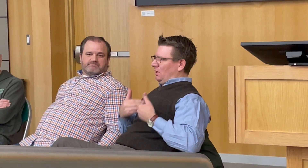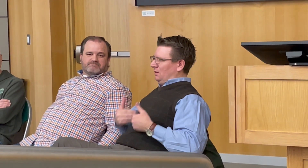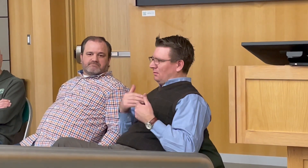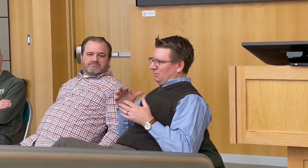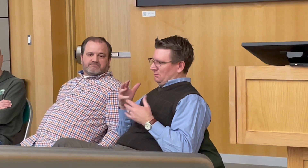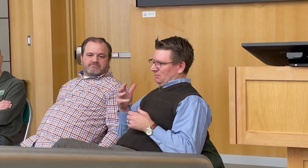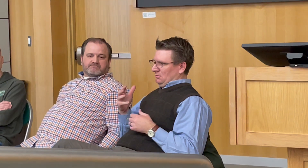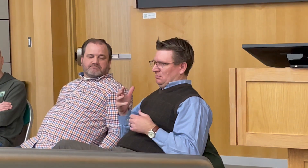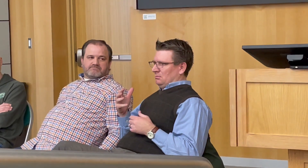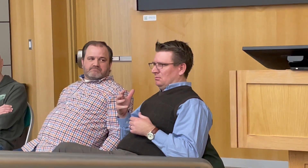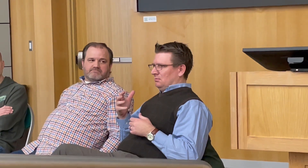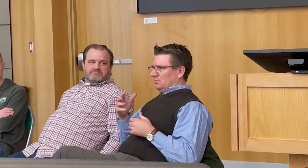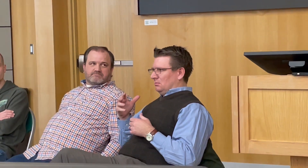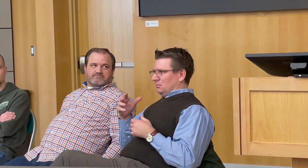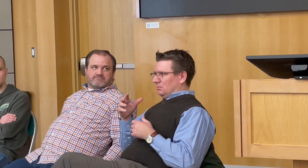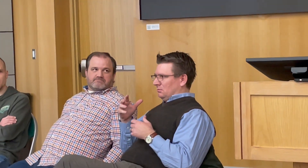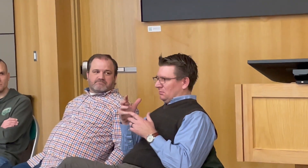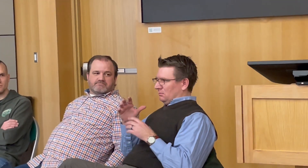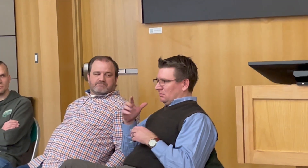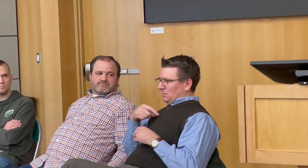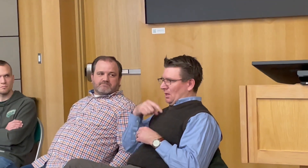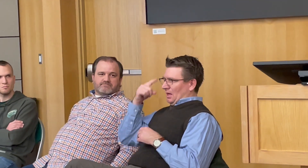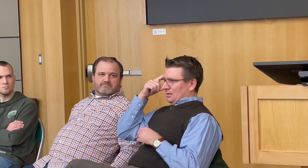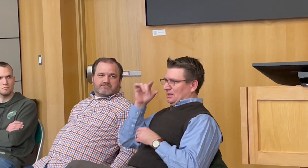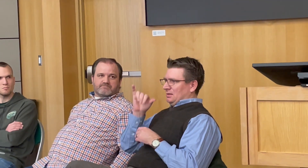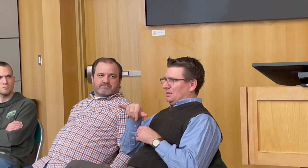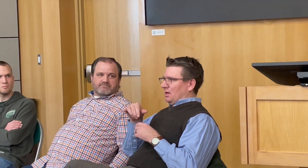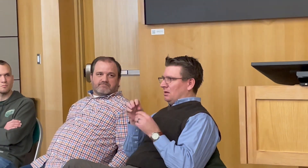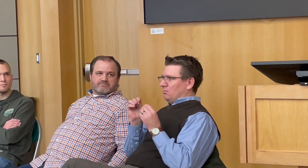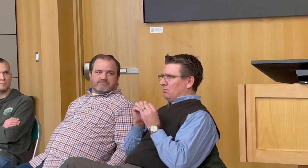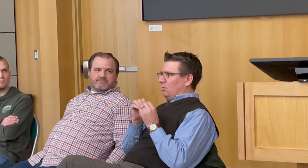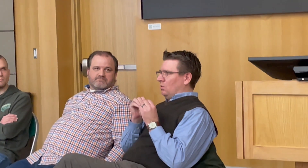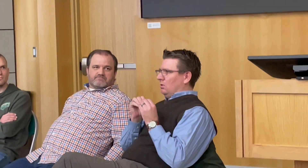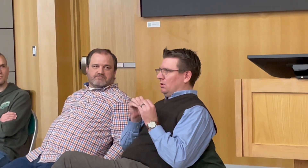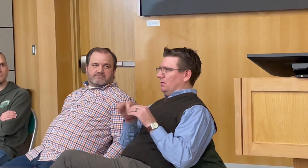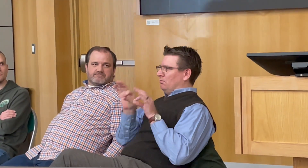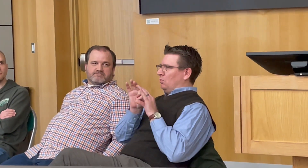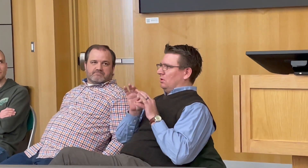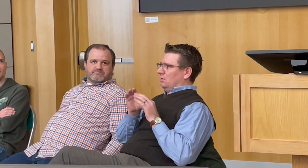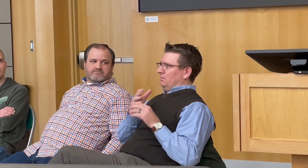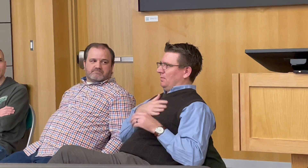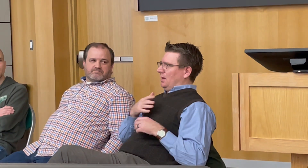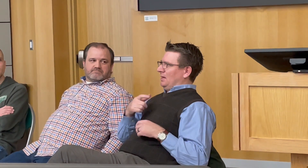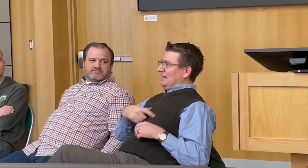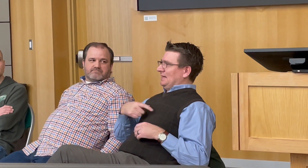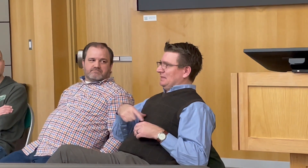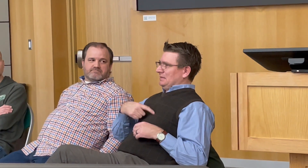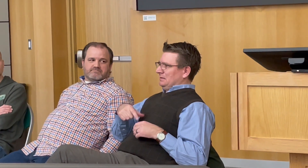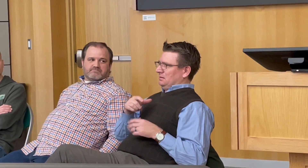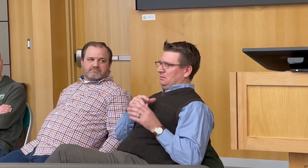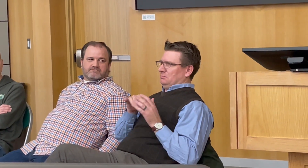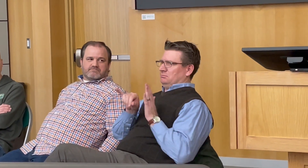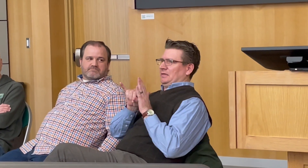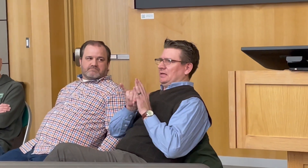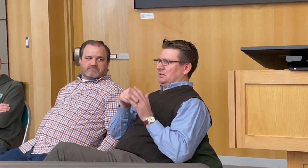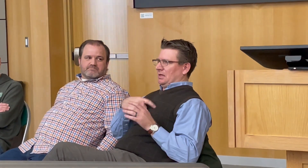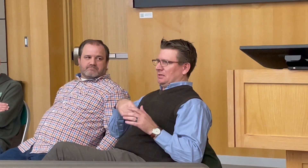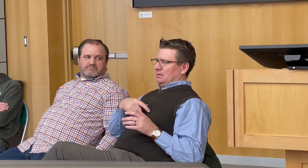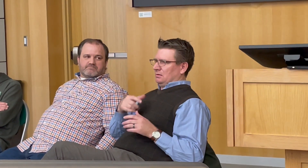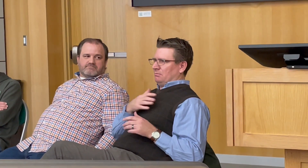feel like I'm betraying my true self and I I think that is more important my personal